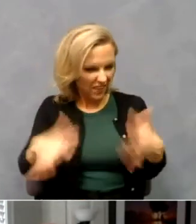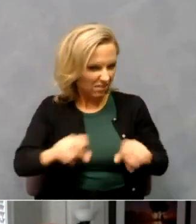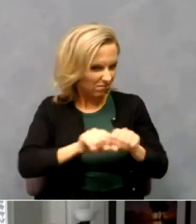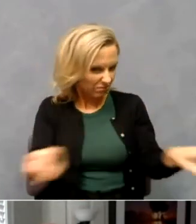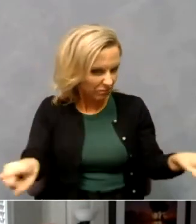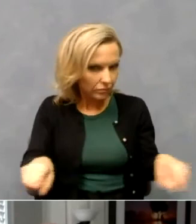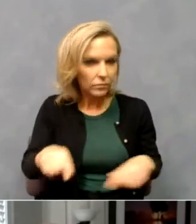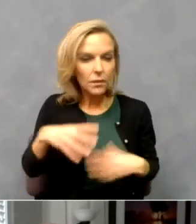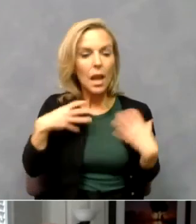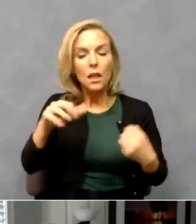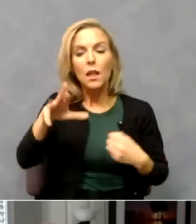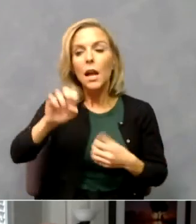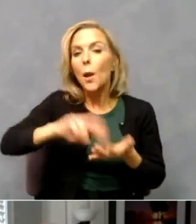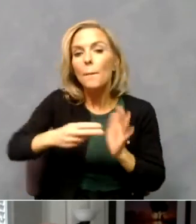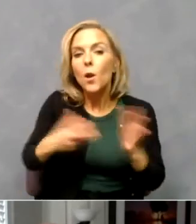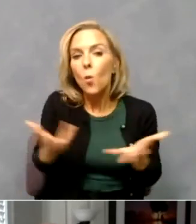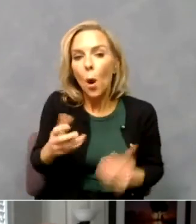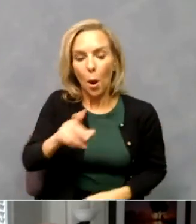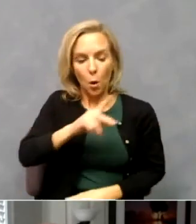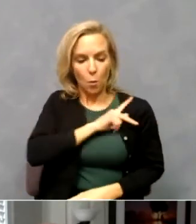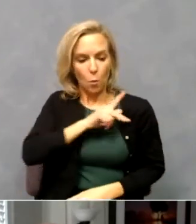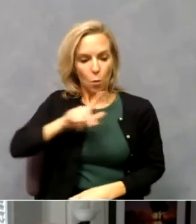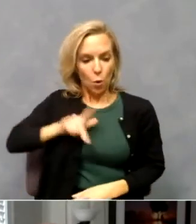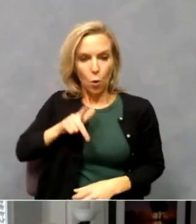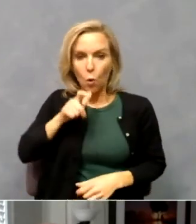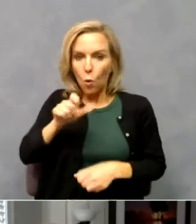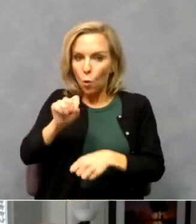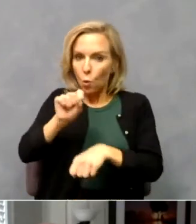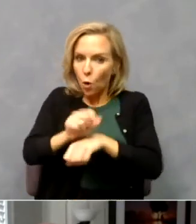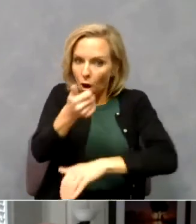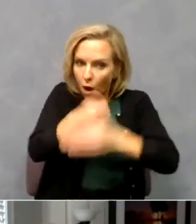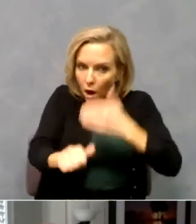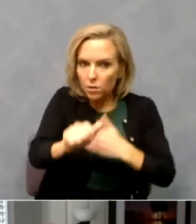personnel working in clinical care settings where patient care occurs.